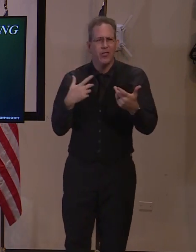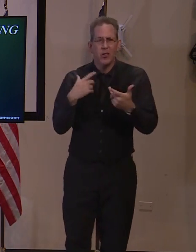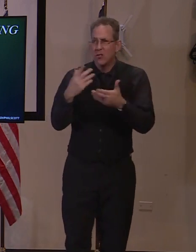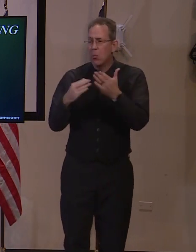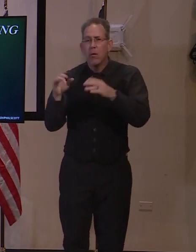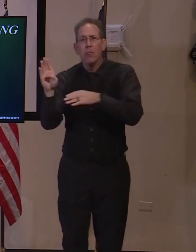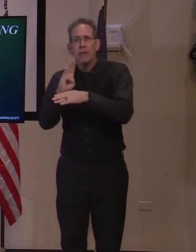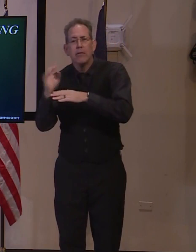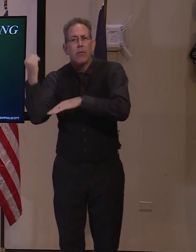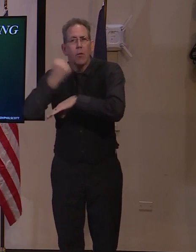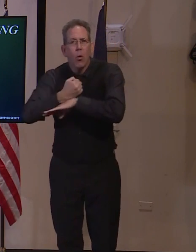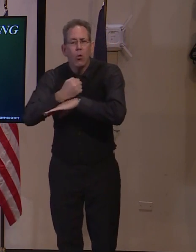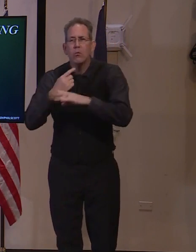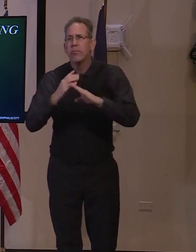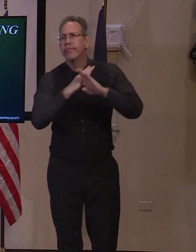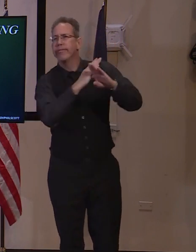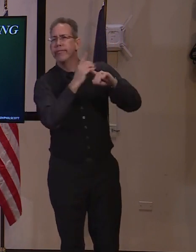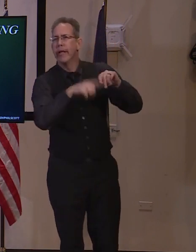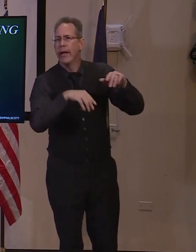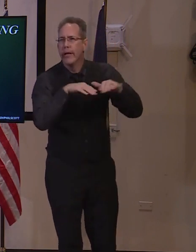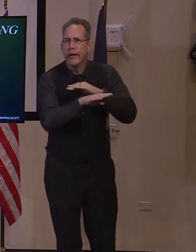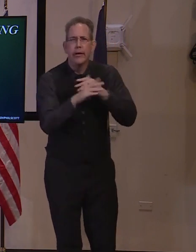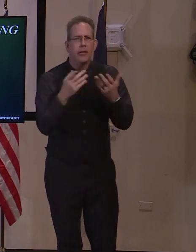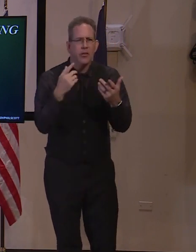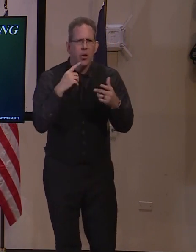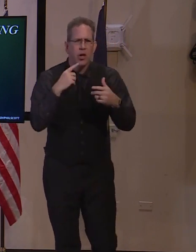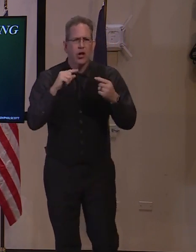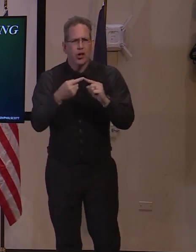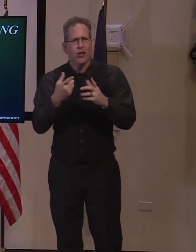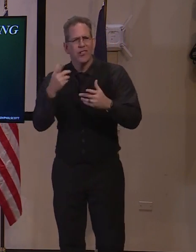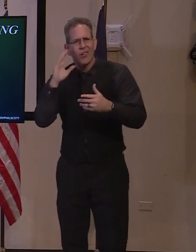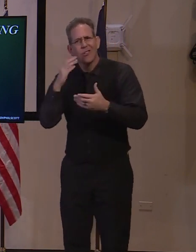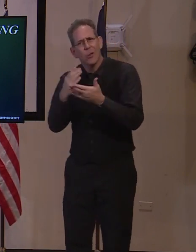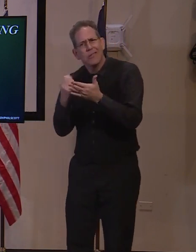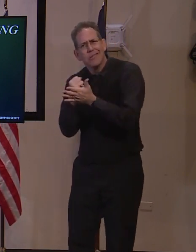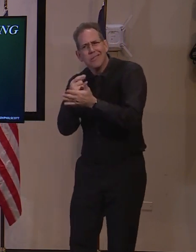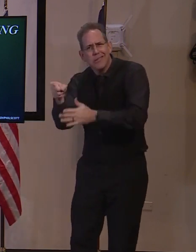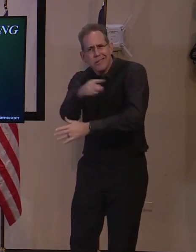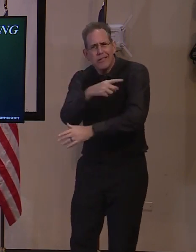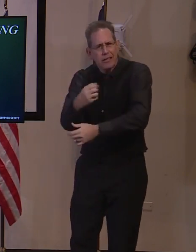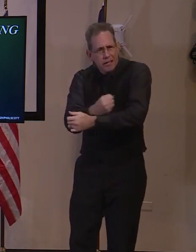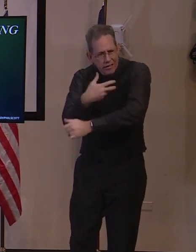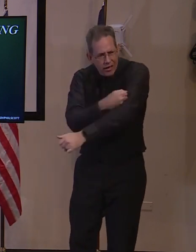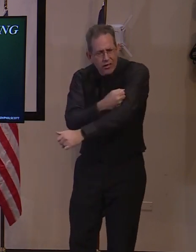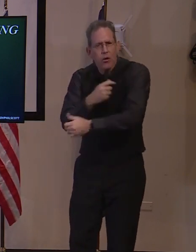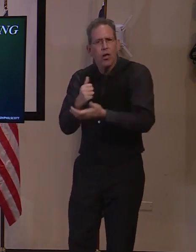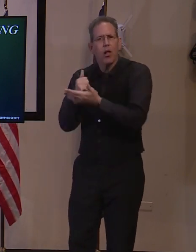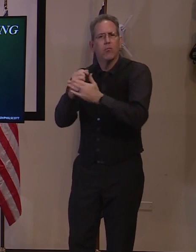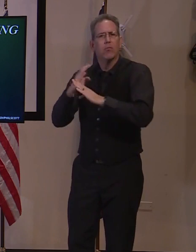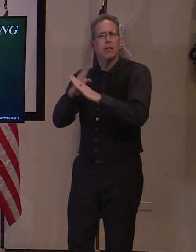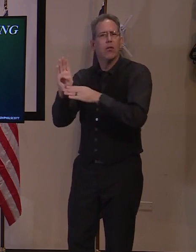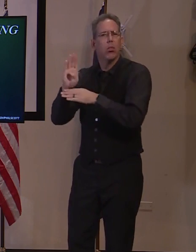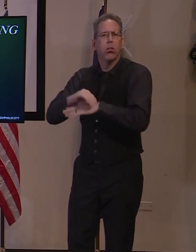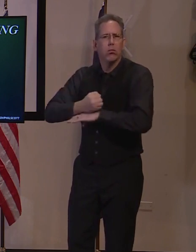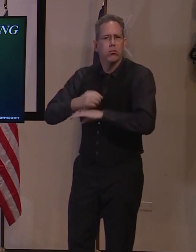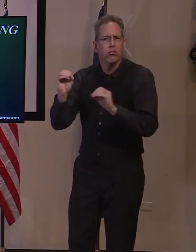and gotten vaccinated when the problem is being driven by less than 5% of that population,